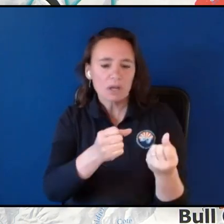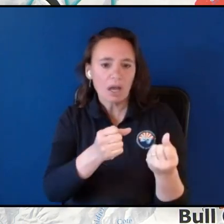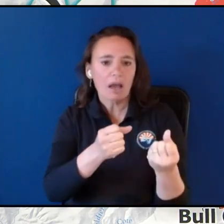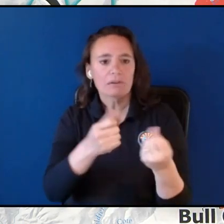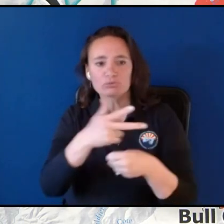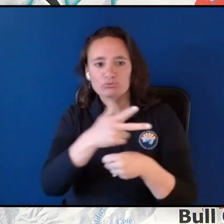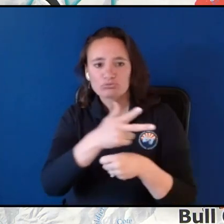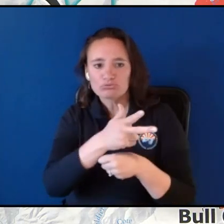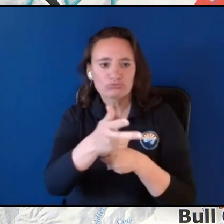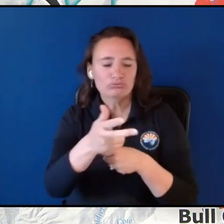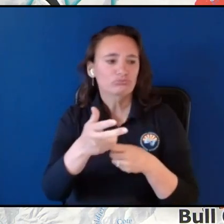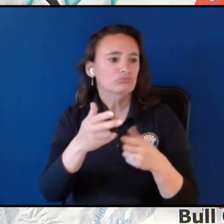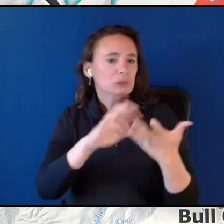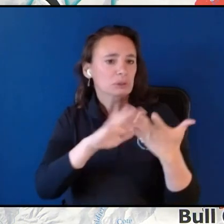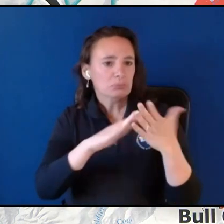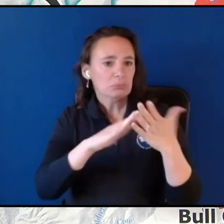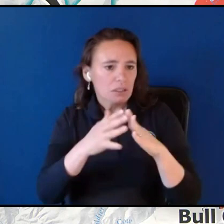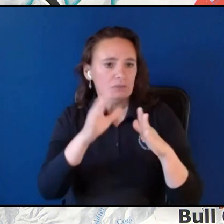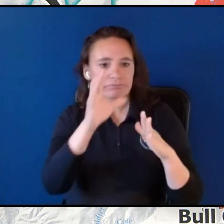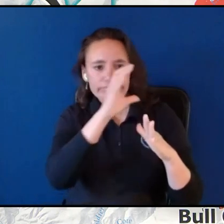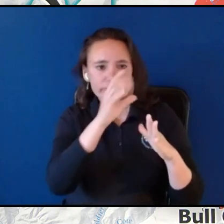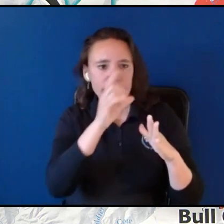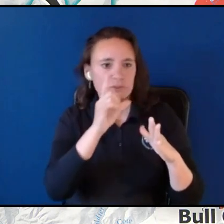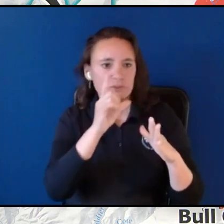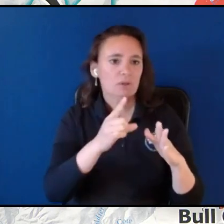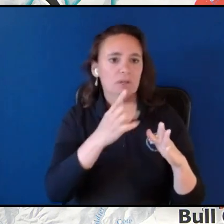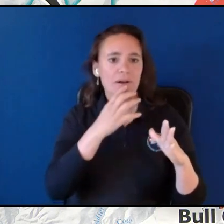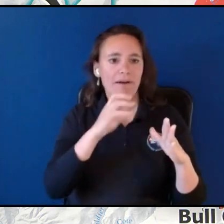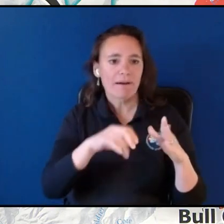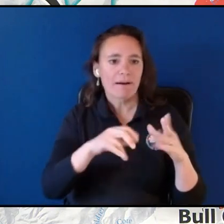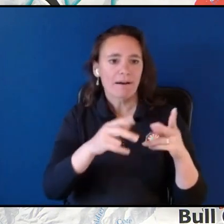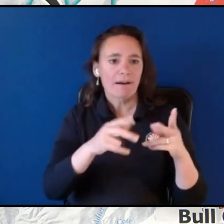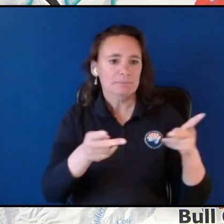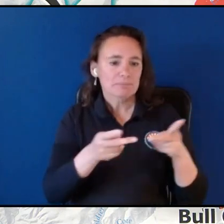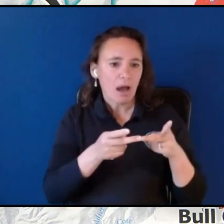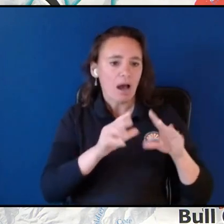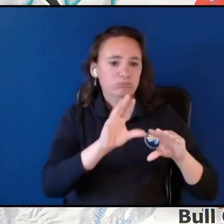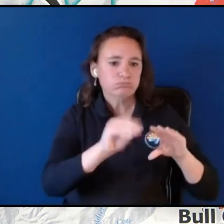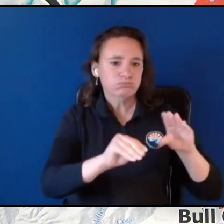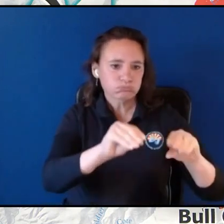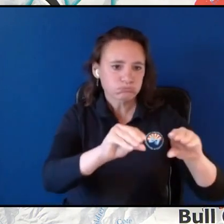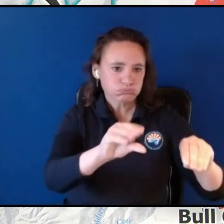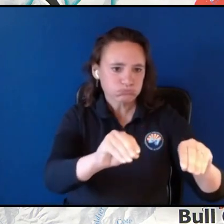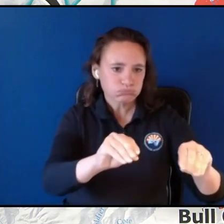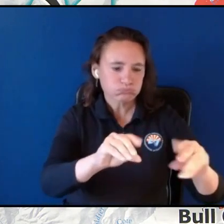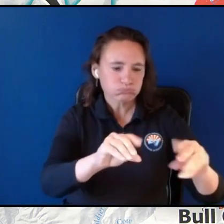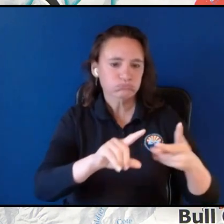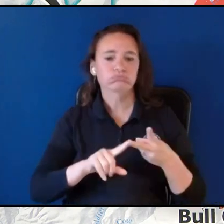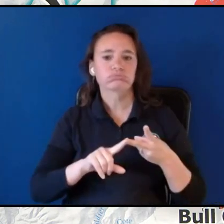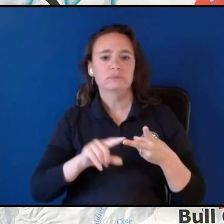spots, mopping those up. We're continuing to back haul. We have a lot of equipment still within the fire perimeter, so our